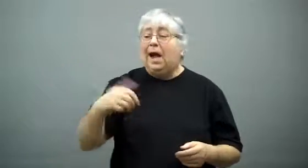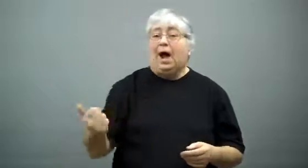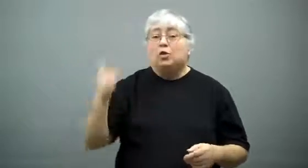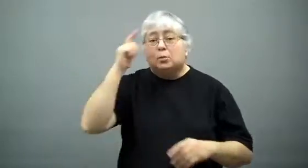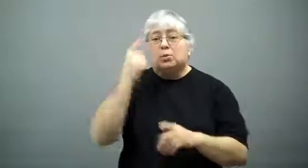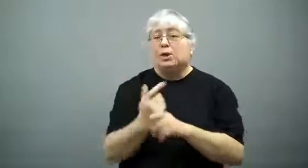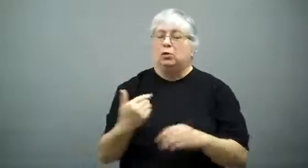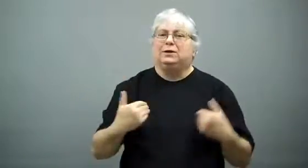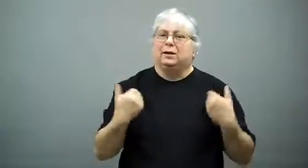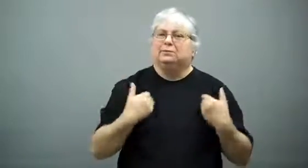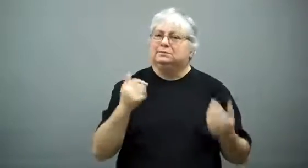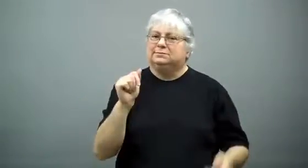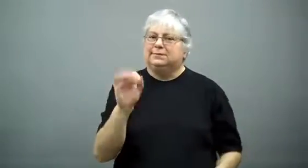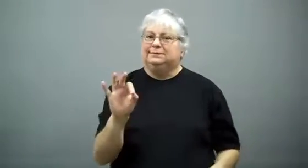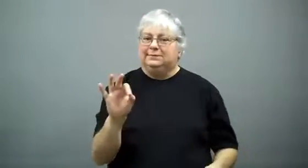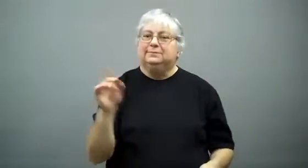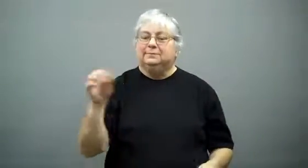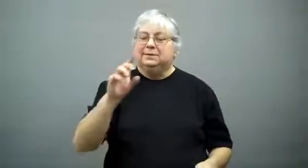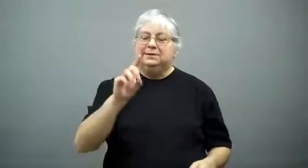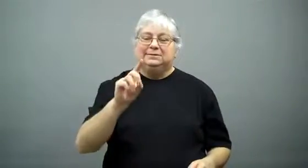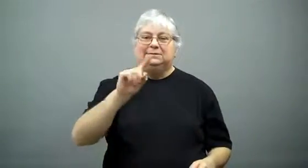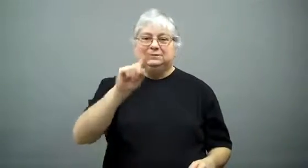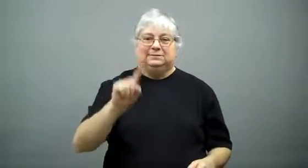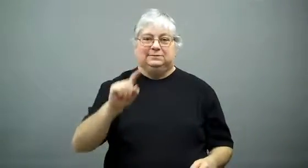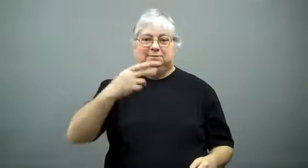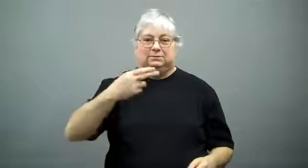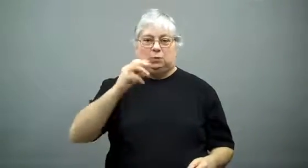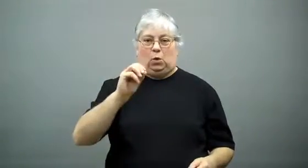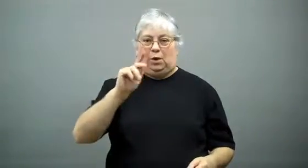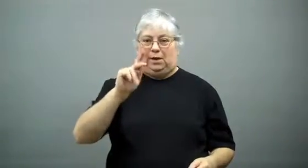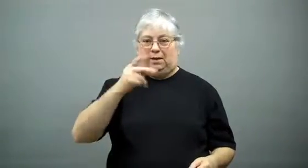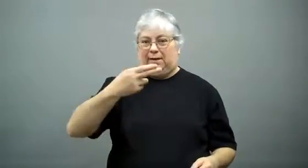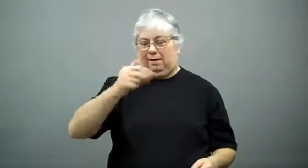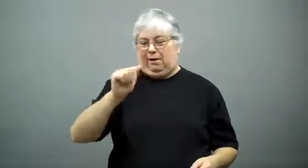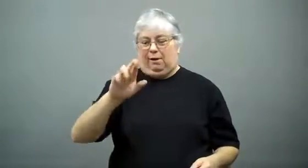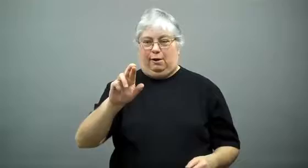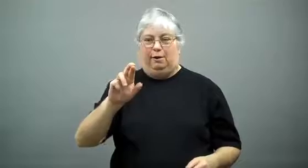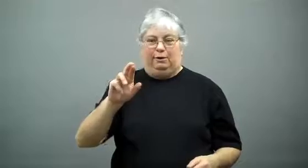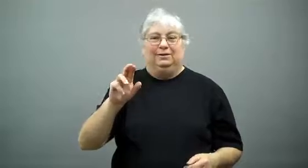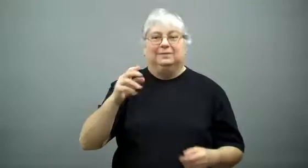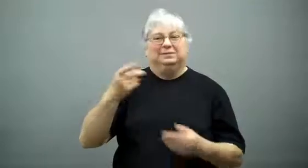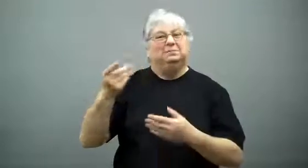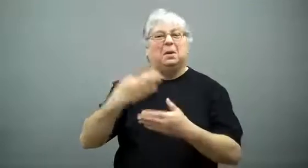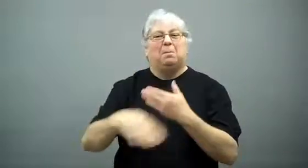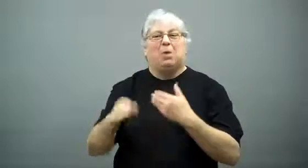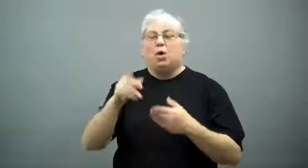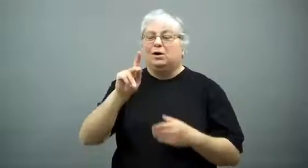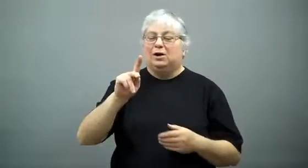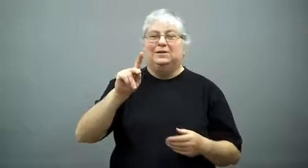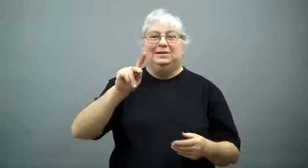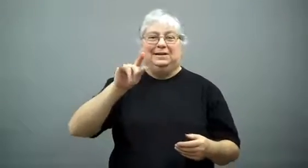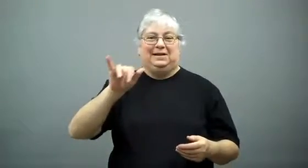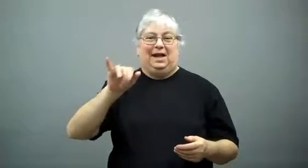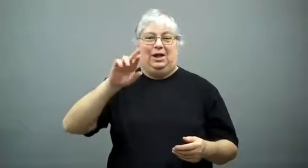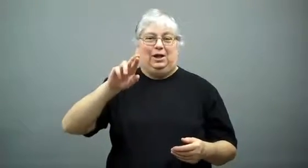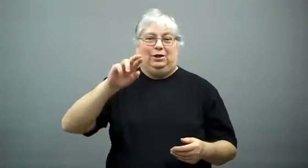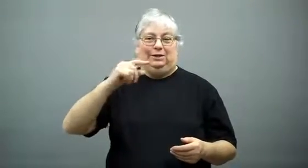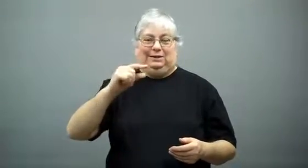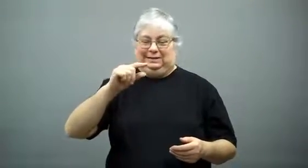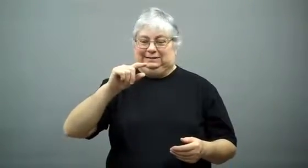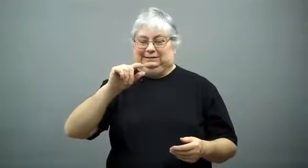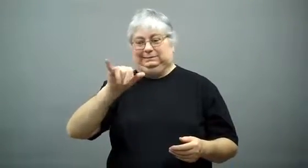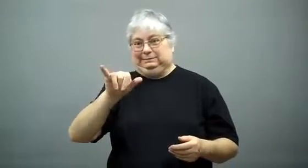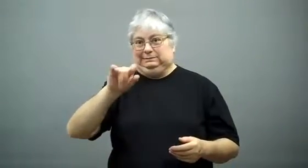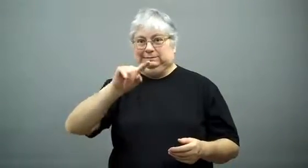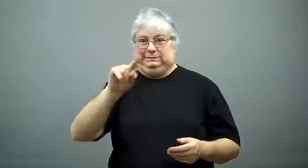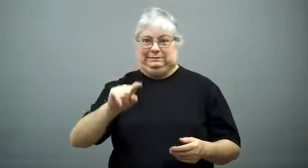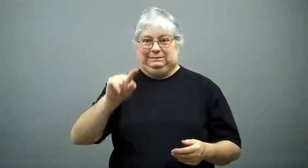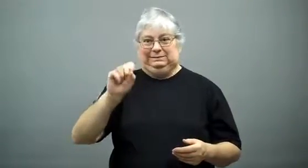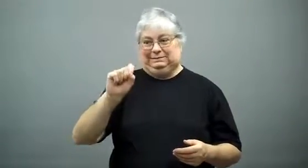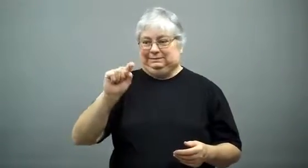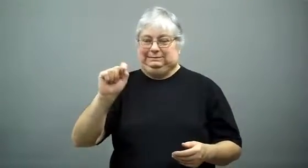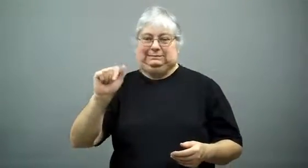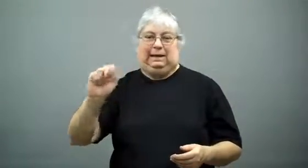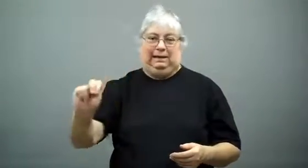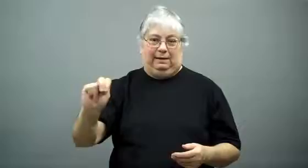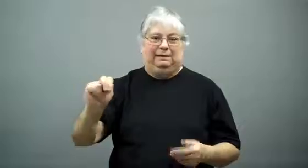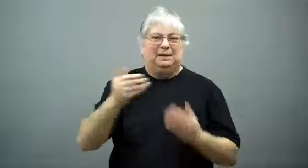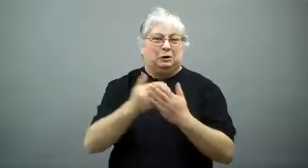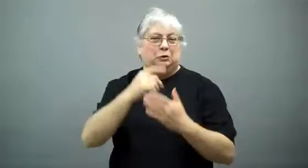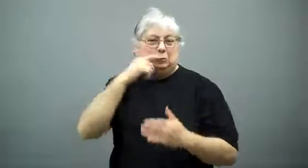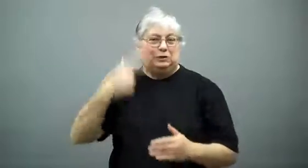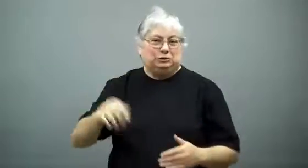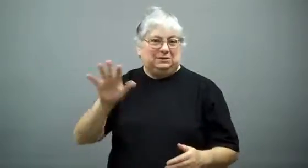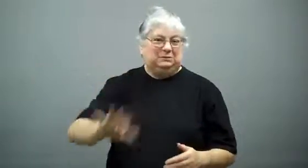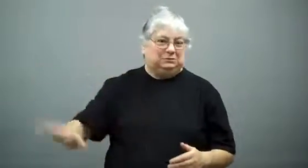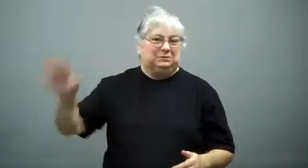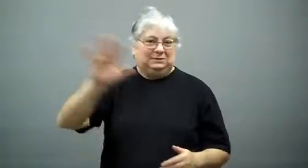The younger one is 19, his name is Dzokhar.